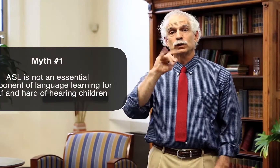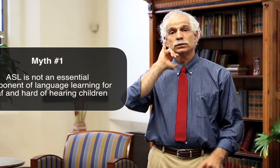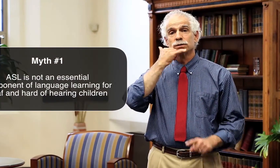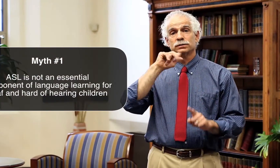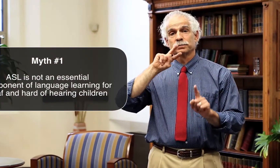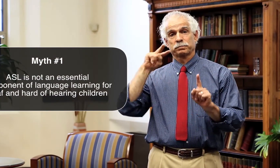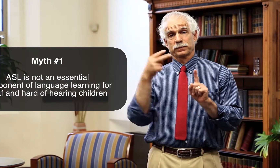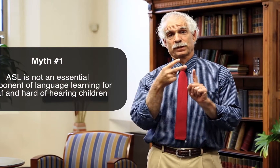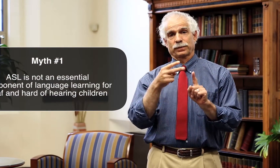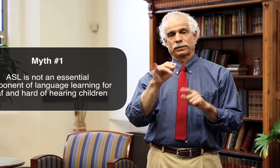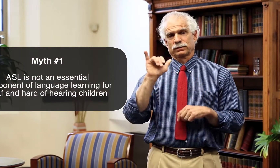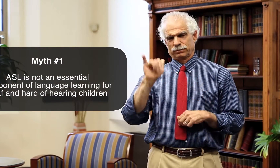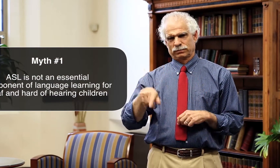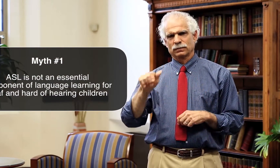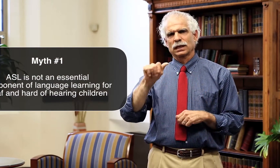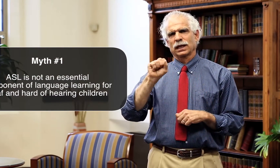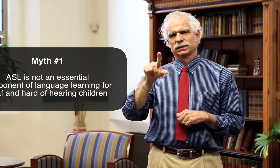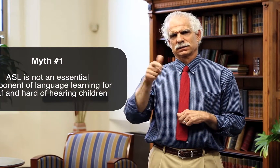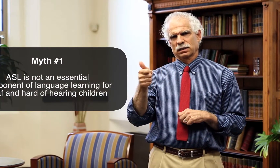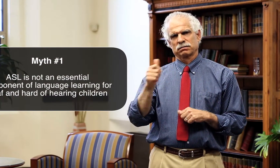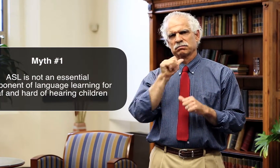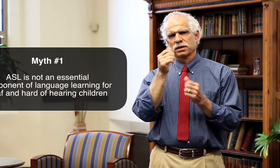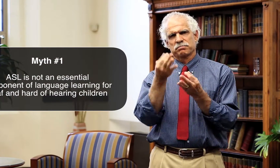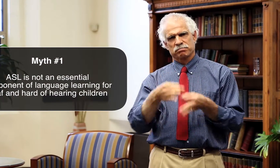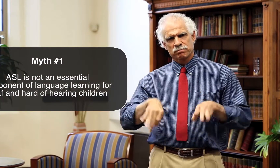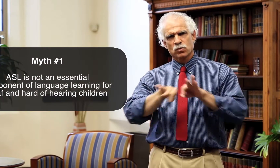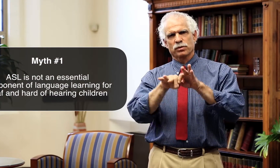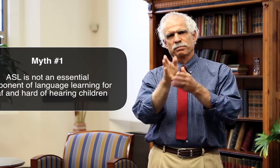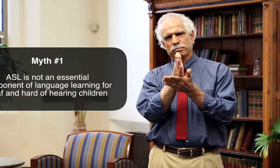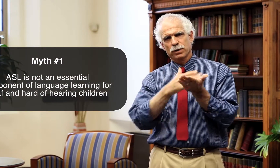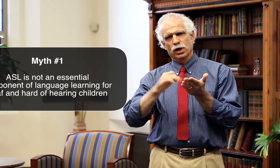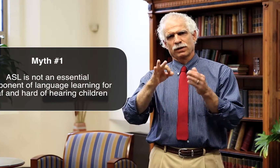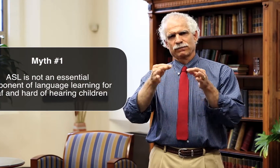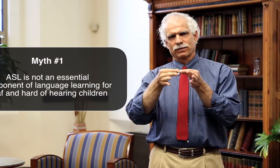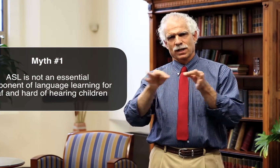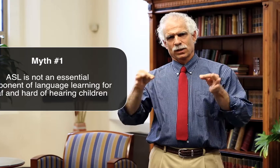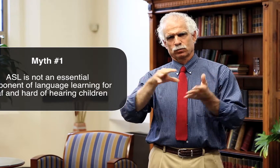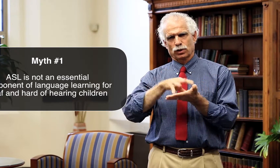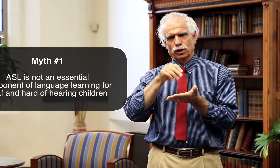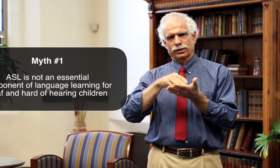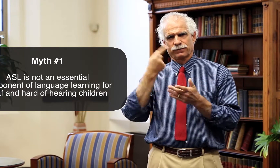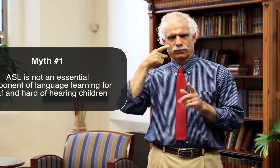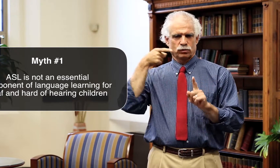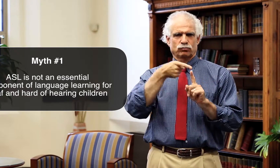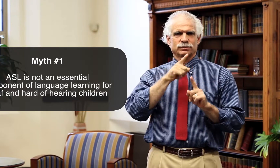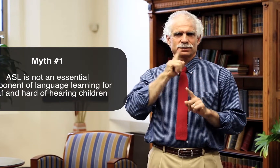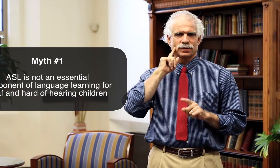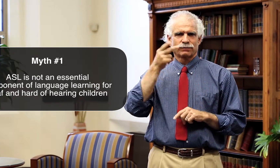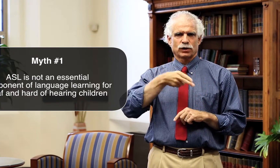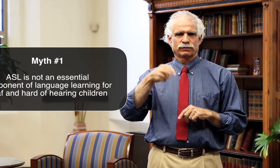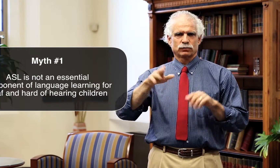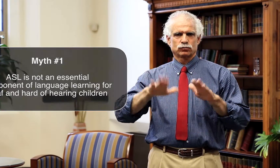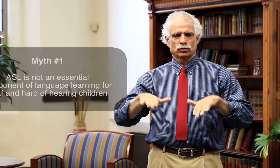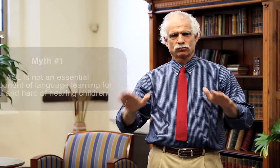The first myth is: ASL is not an essential component of language learning for deaf and hard of hearing children.